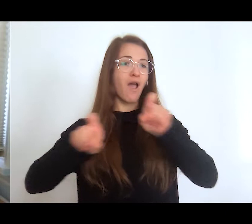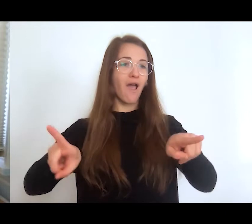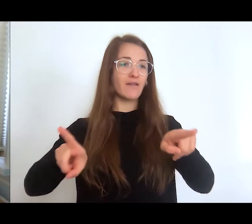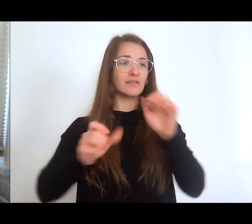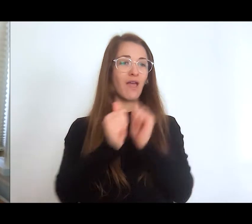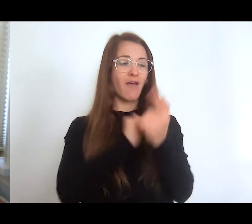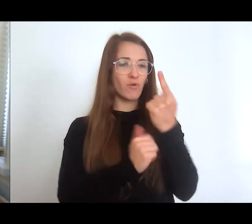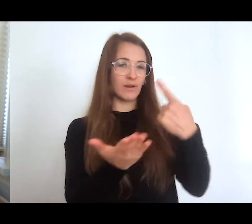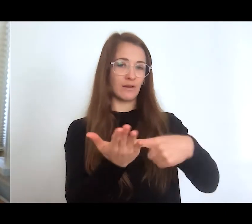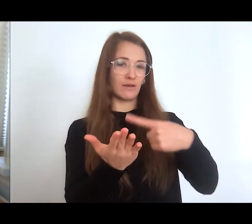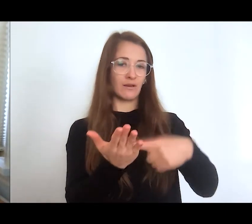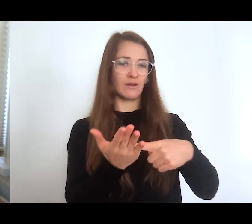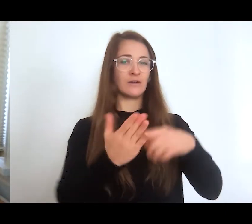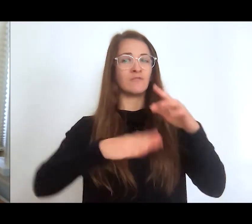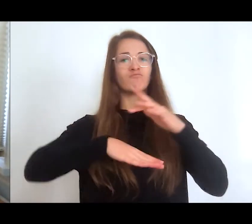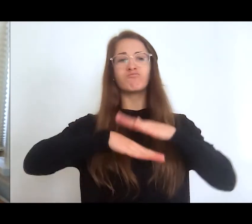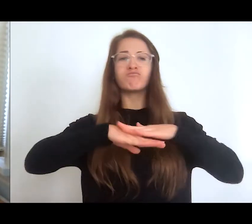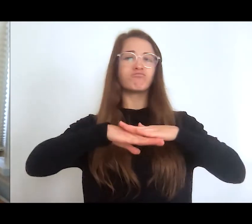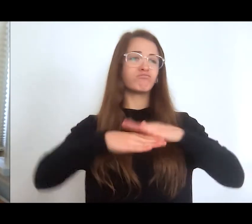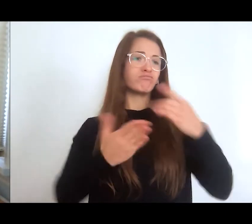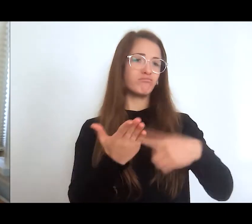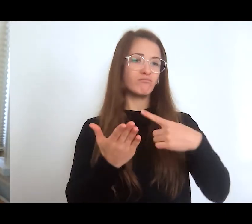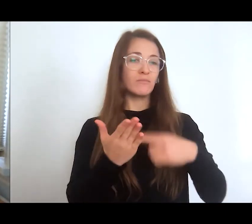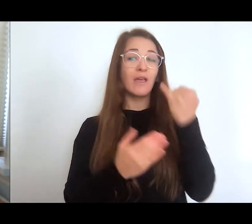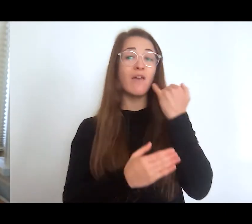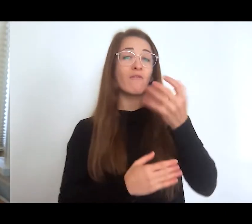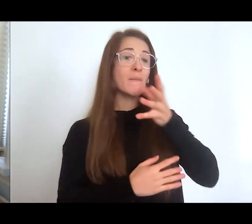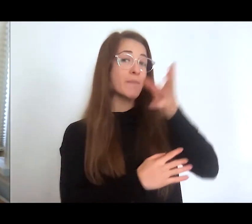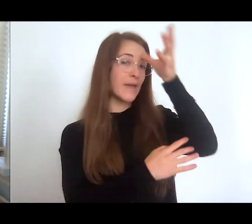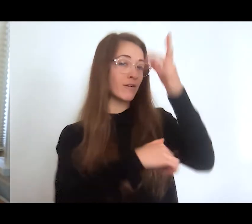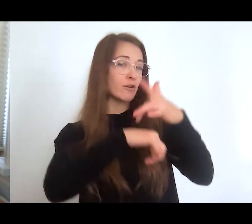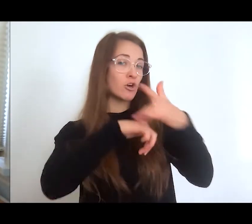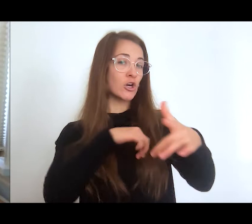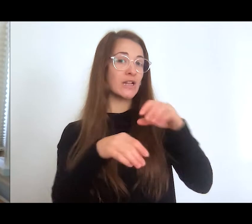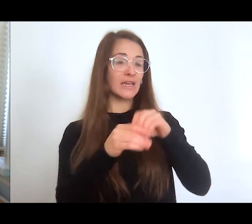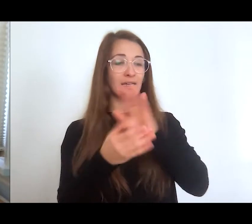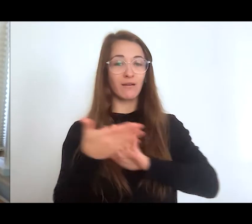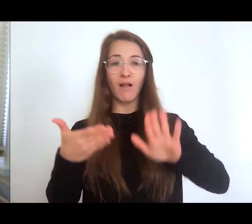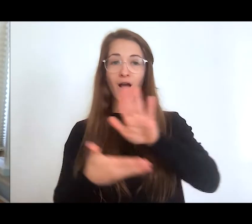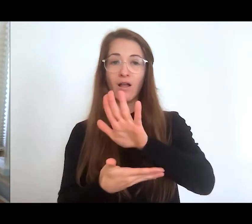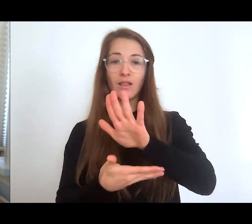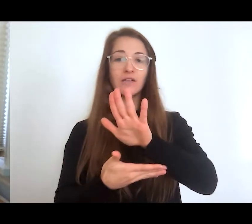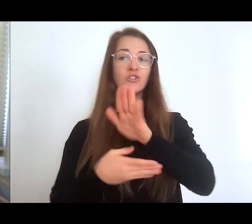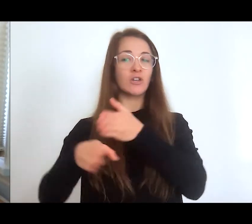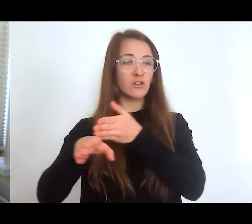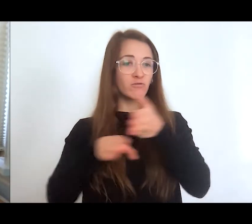SO I WANT TO ASK EVERYONE TO TALK A LITTLE BIT ABOUT WHETHER IT WAS A PARENT EARLY IN YOUR